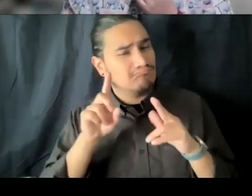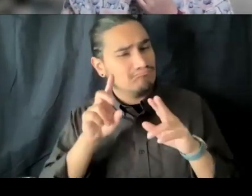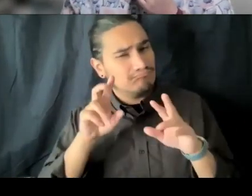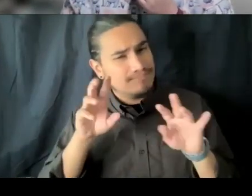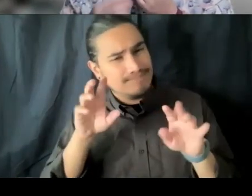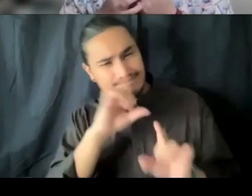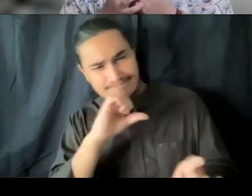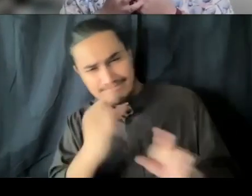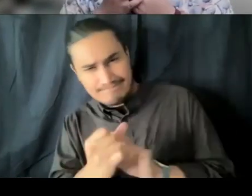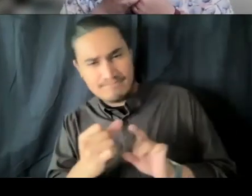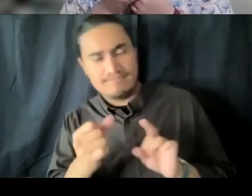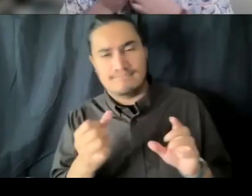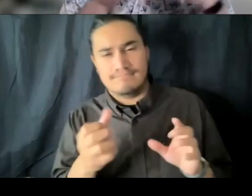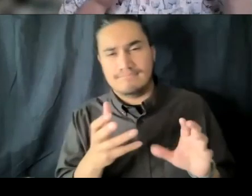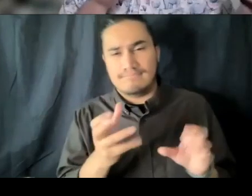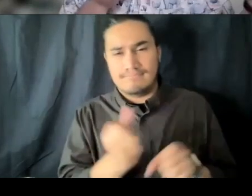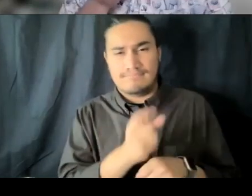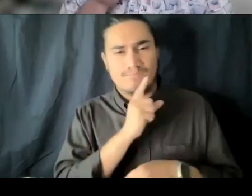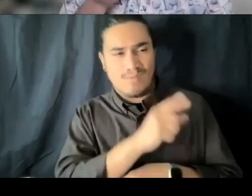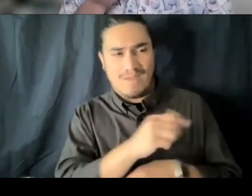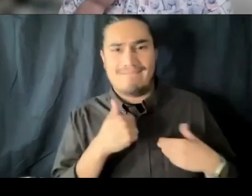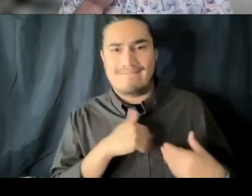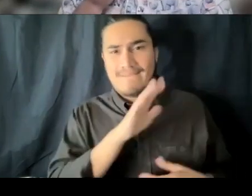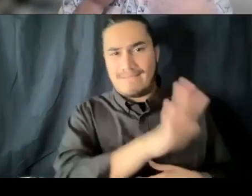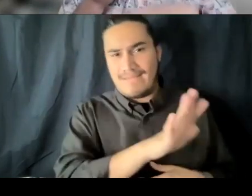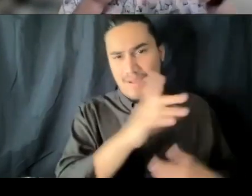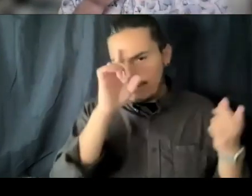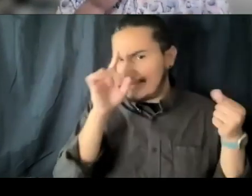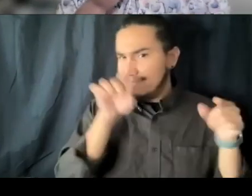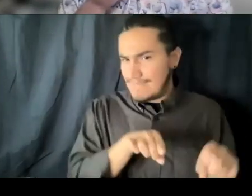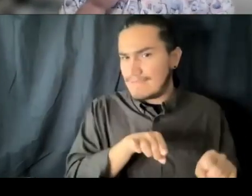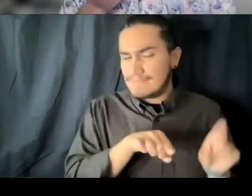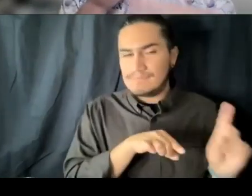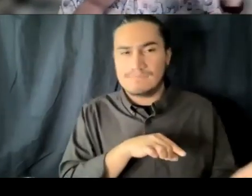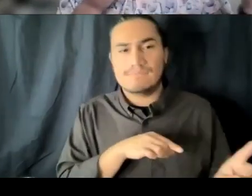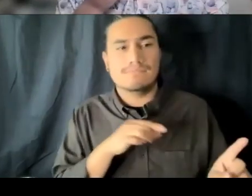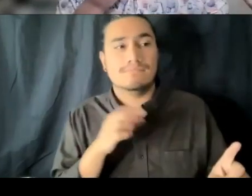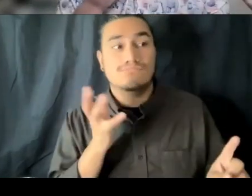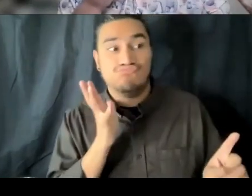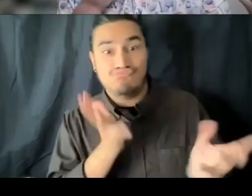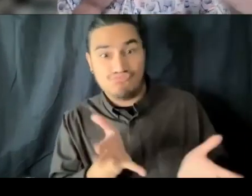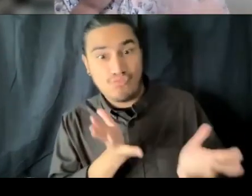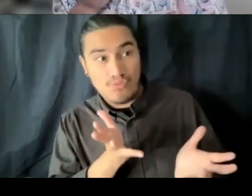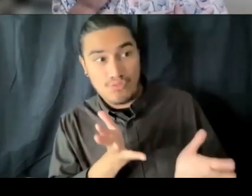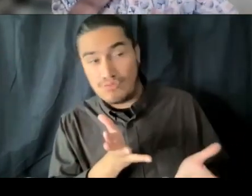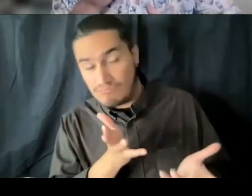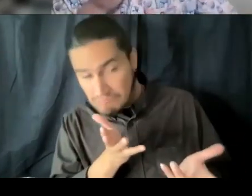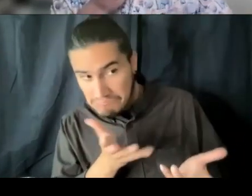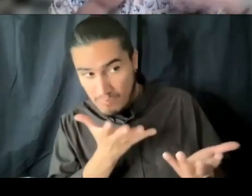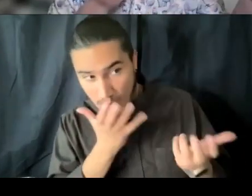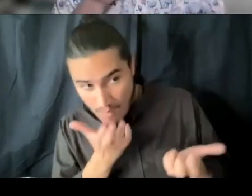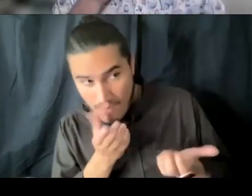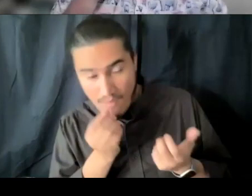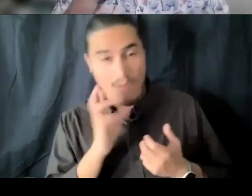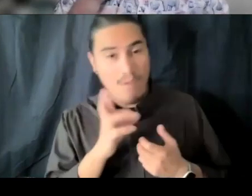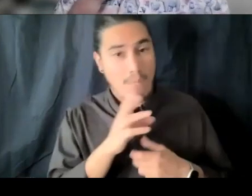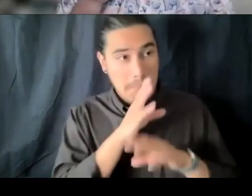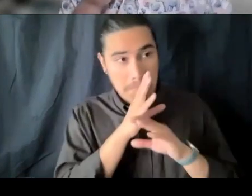You know, you're talking with somebody and they're having a hard time, you know, can I sit here,